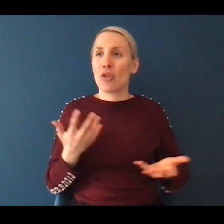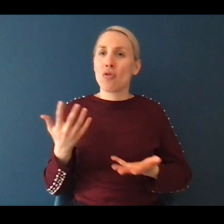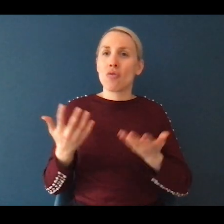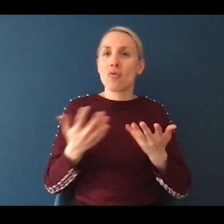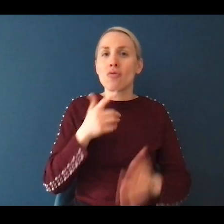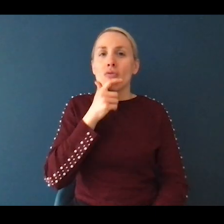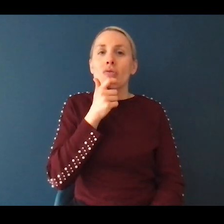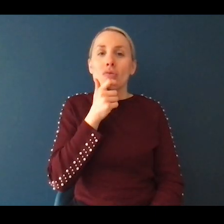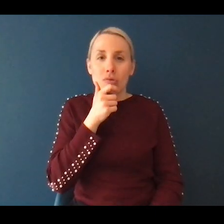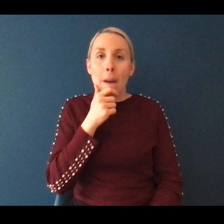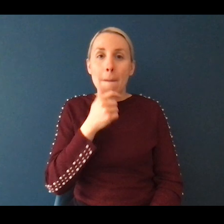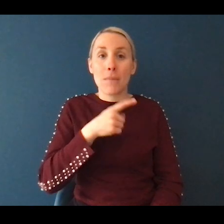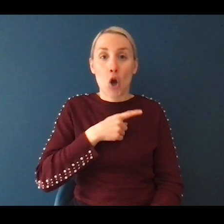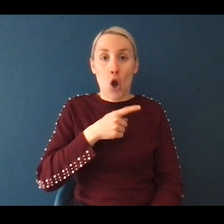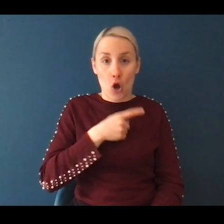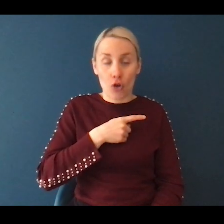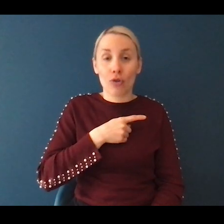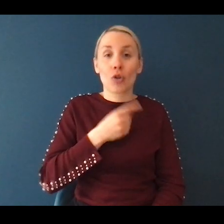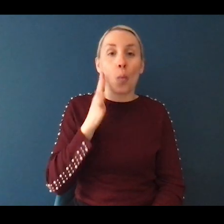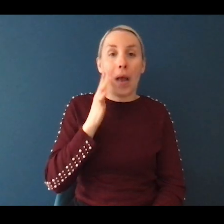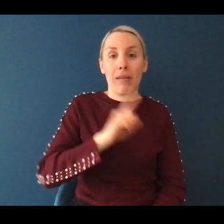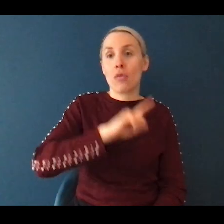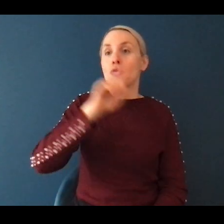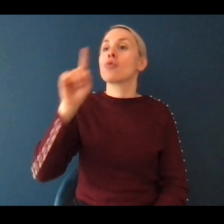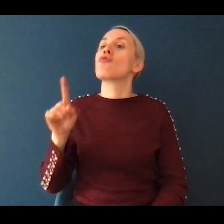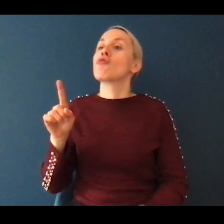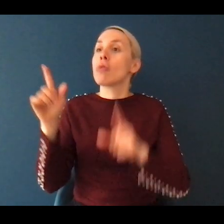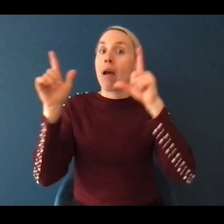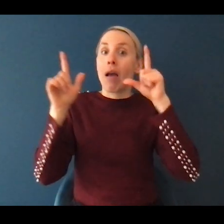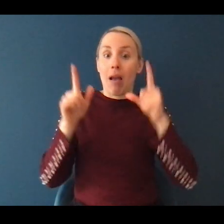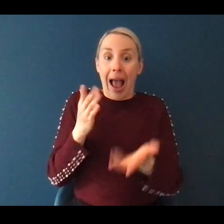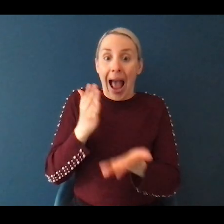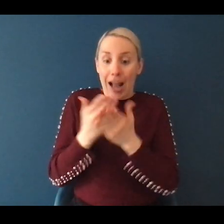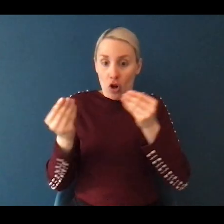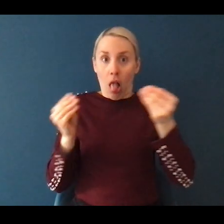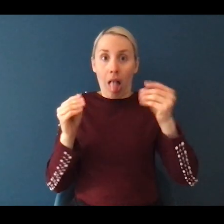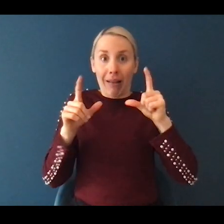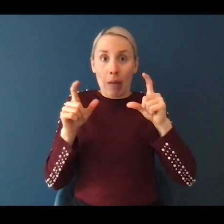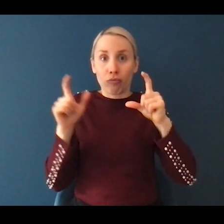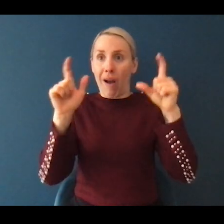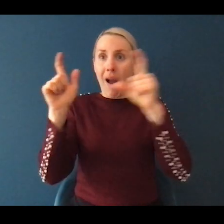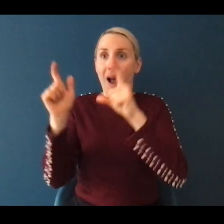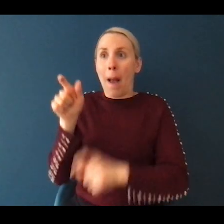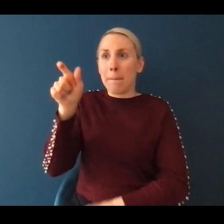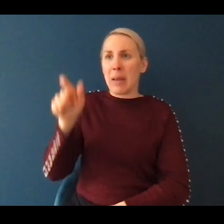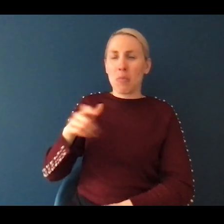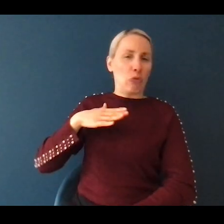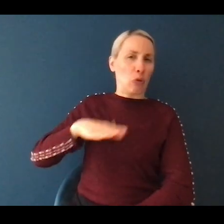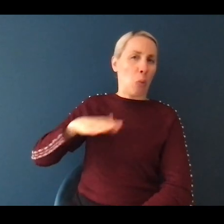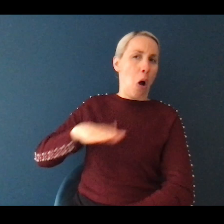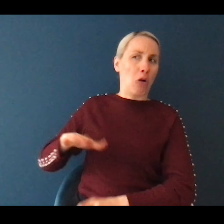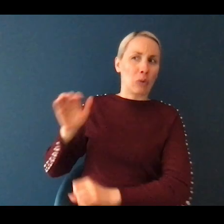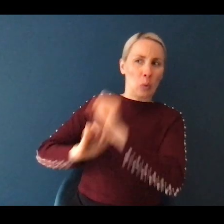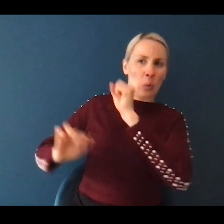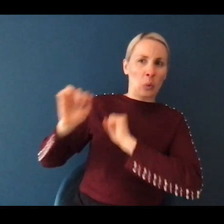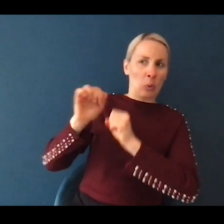with an actual camera and realizing that people did not want to be photographed by me and